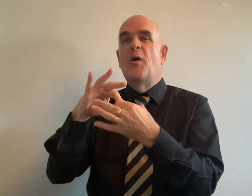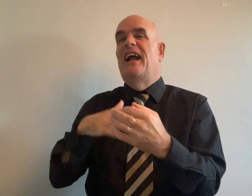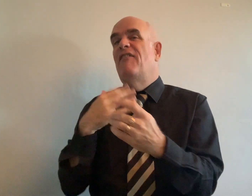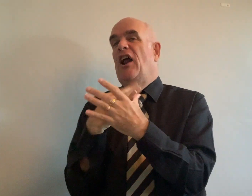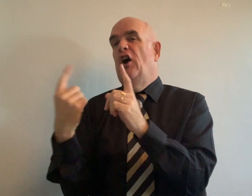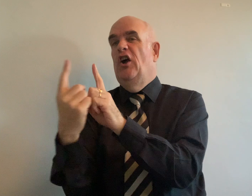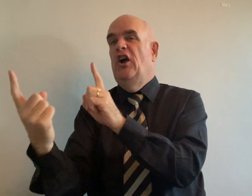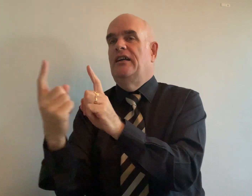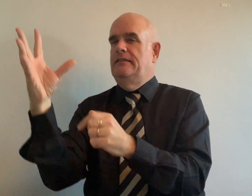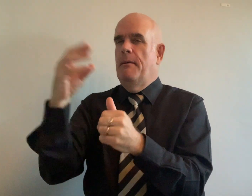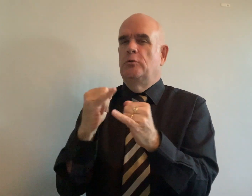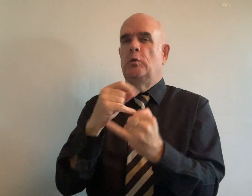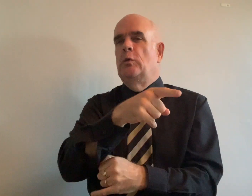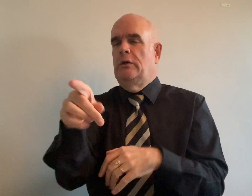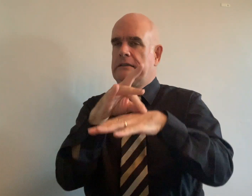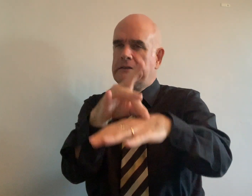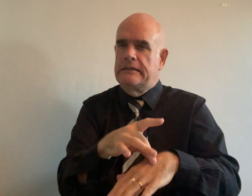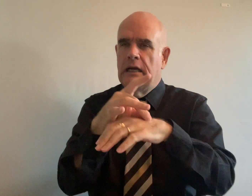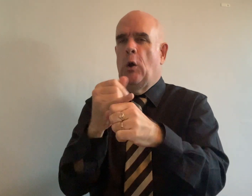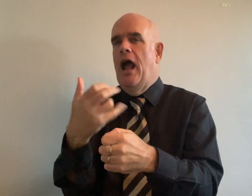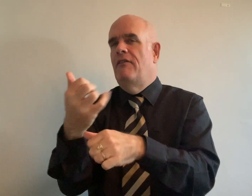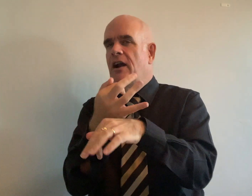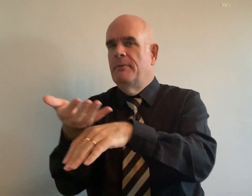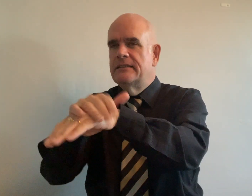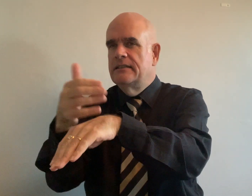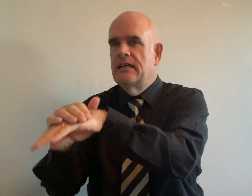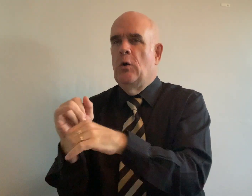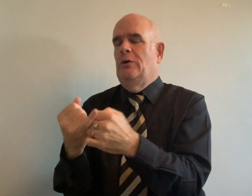and support to your fellow Irish emigrants, in particular to those who